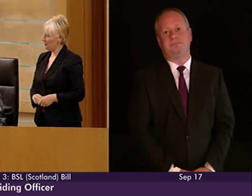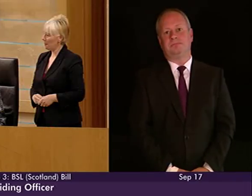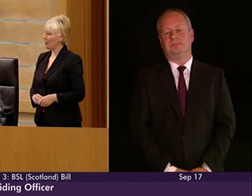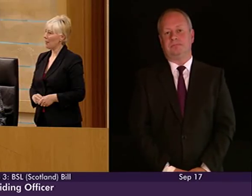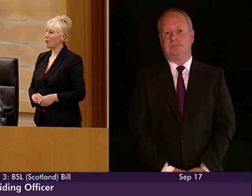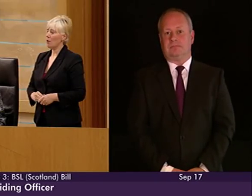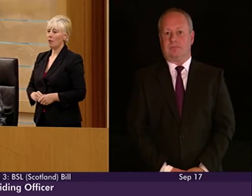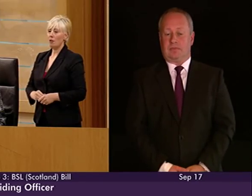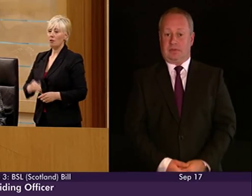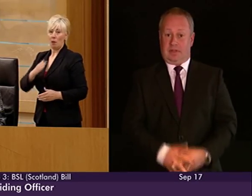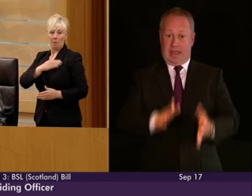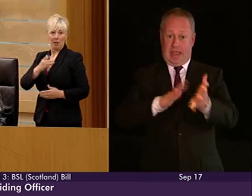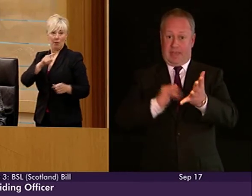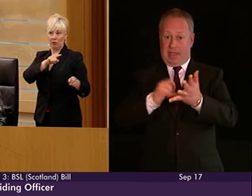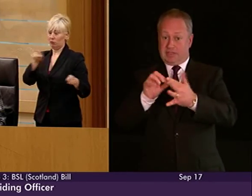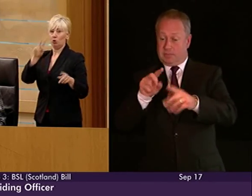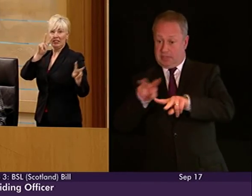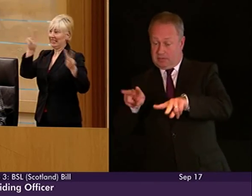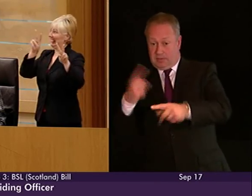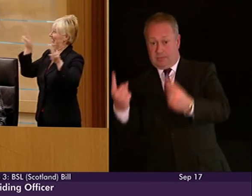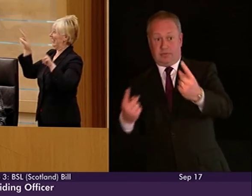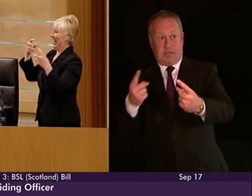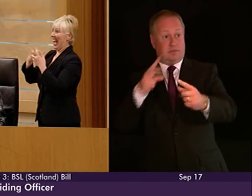Members can see for themselves the reaction